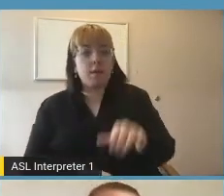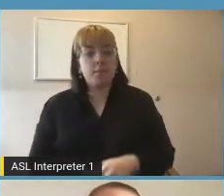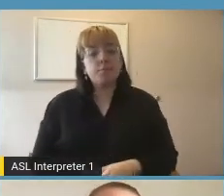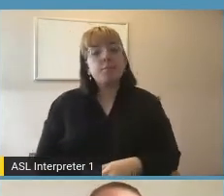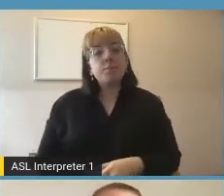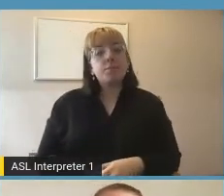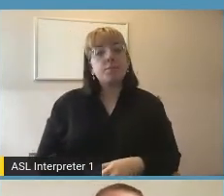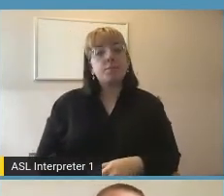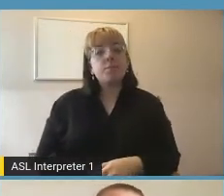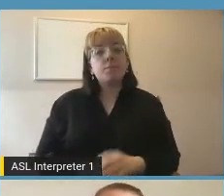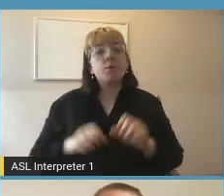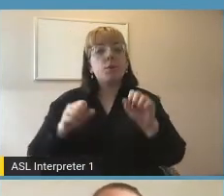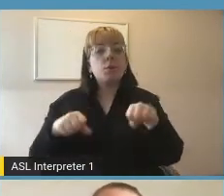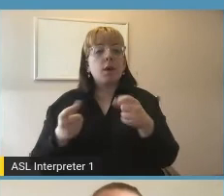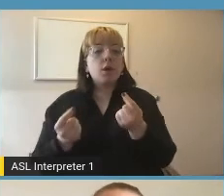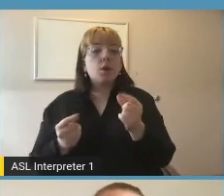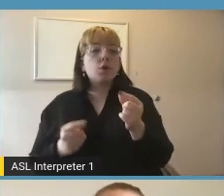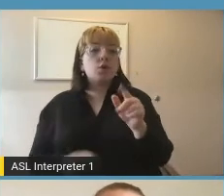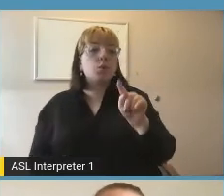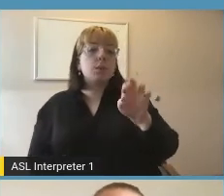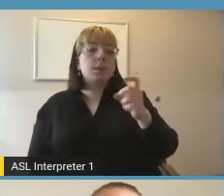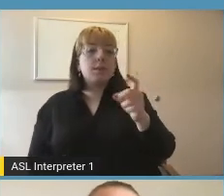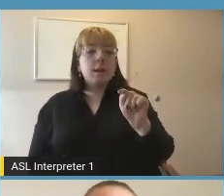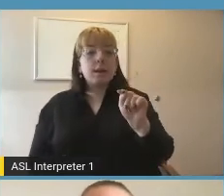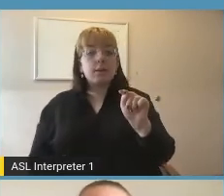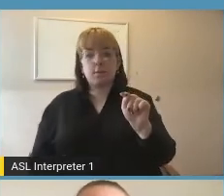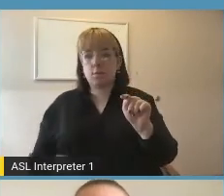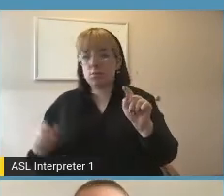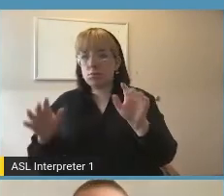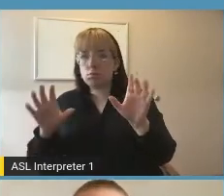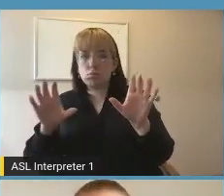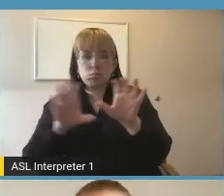component that allows you to visualize what you are doing. Once you've got your order